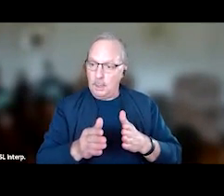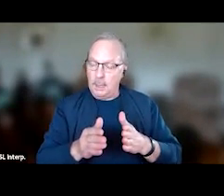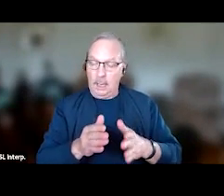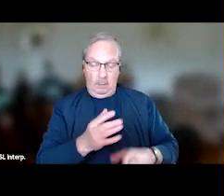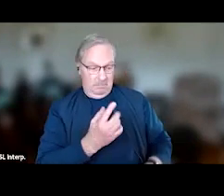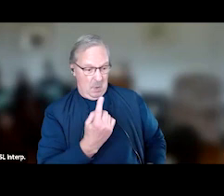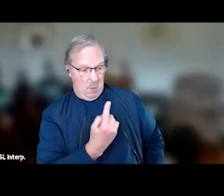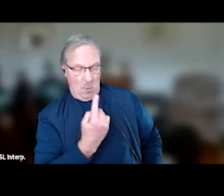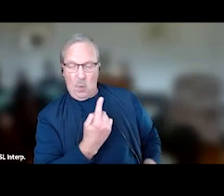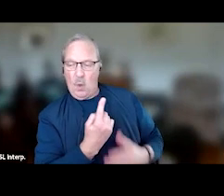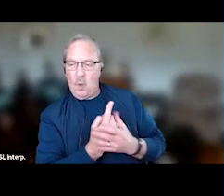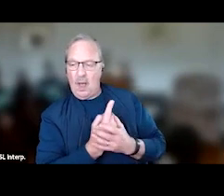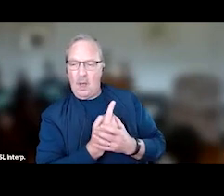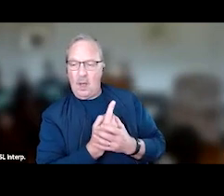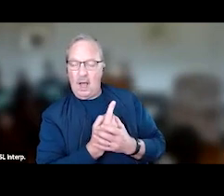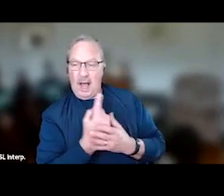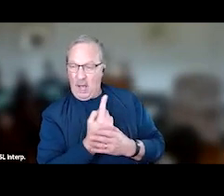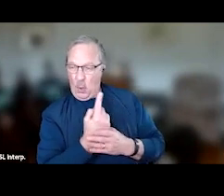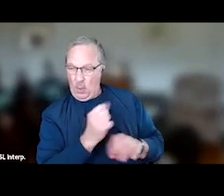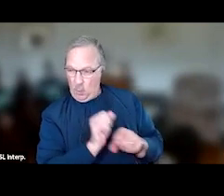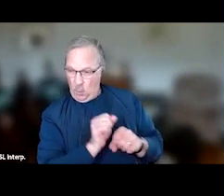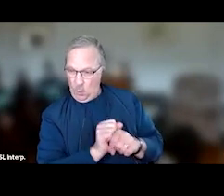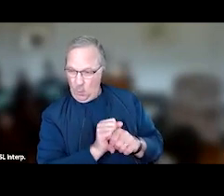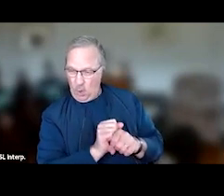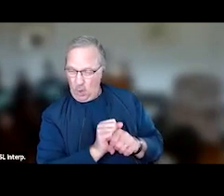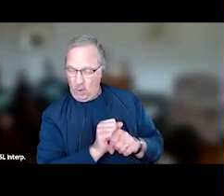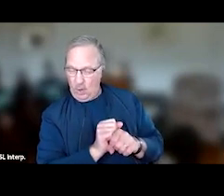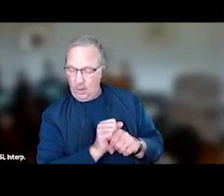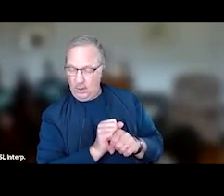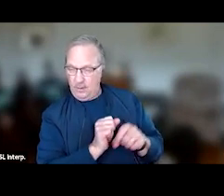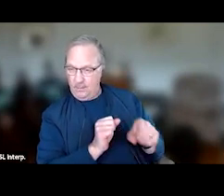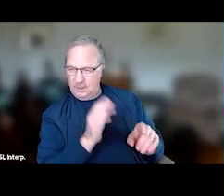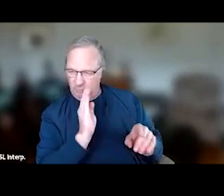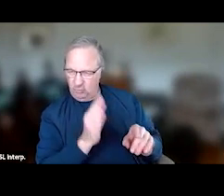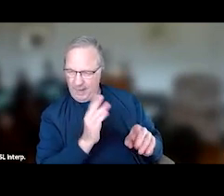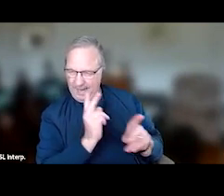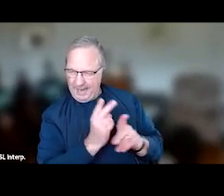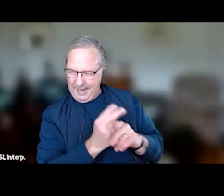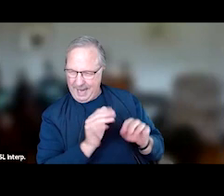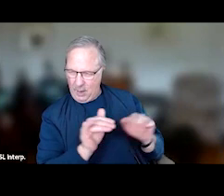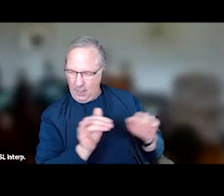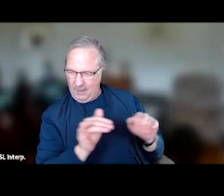I do not only work on a direct care level as a recovery coach,